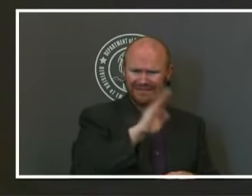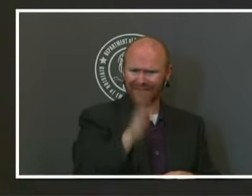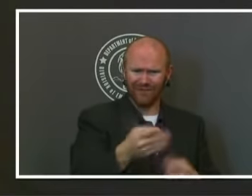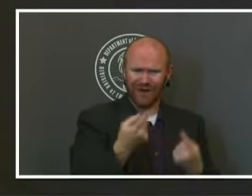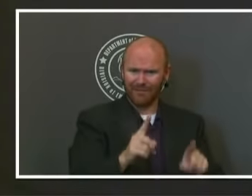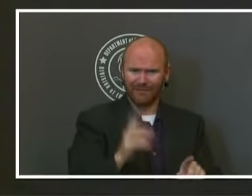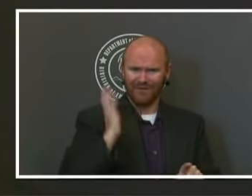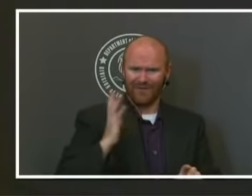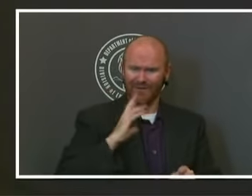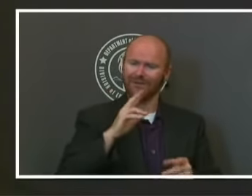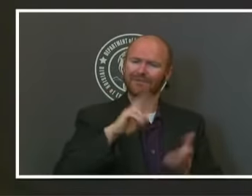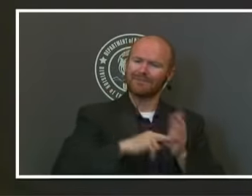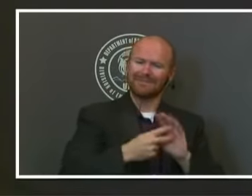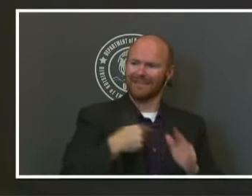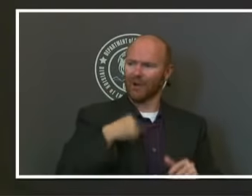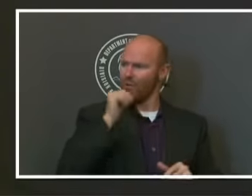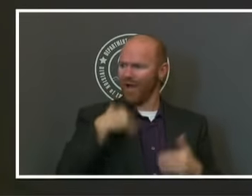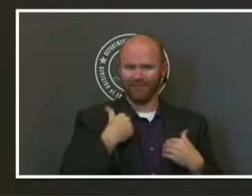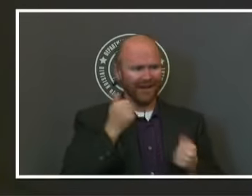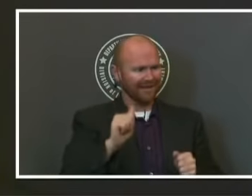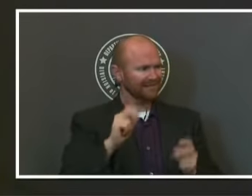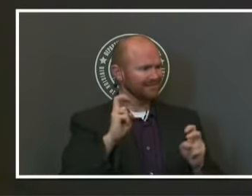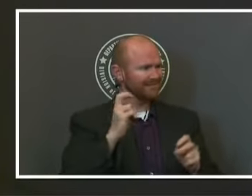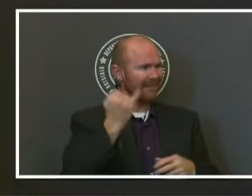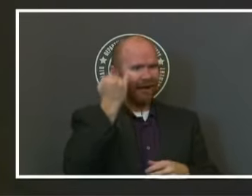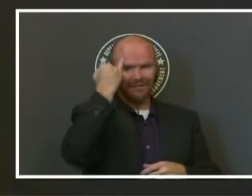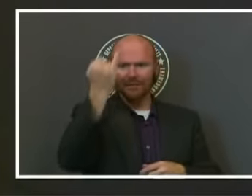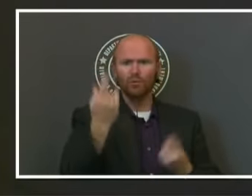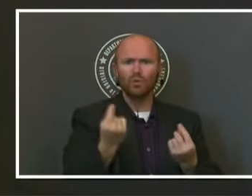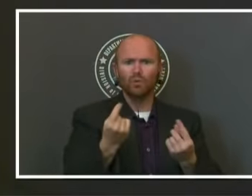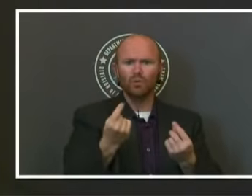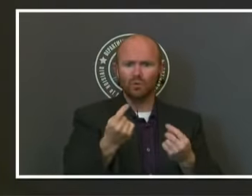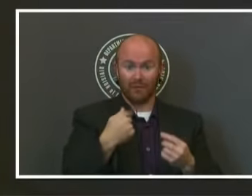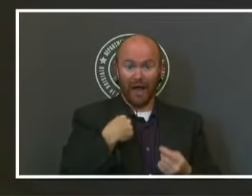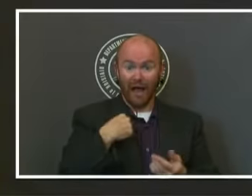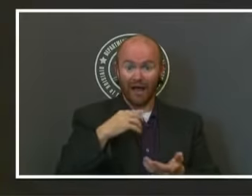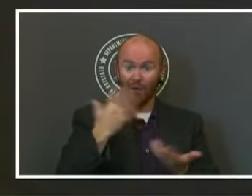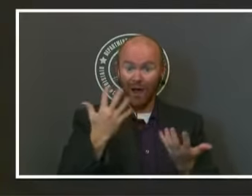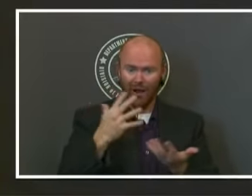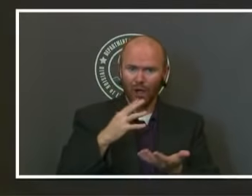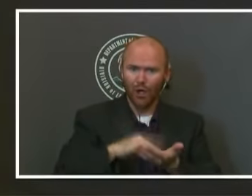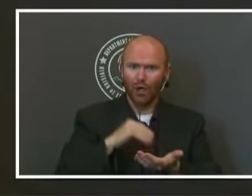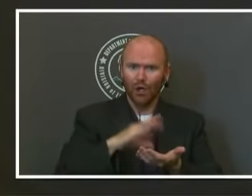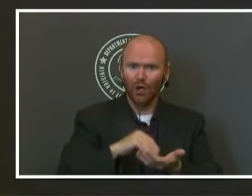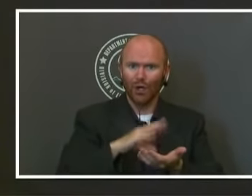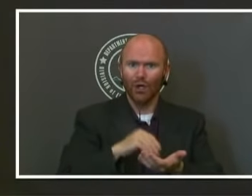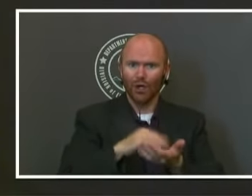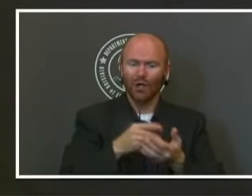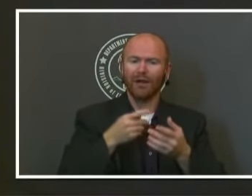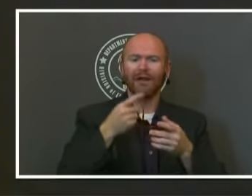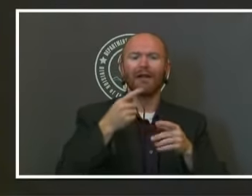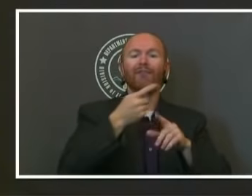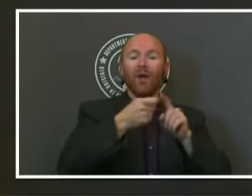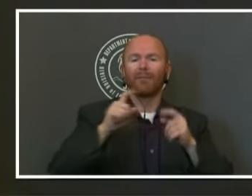there's not a playbook out there first of follow we learned along